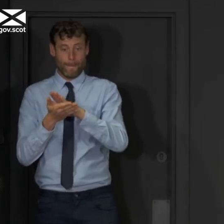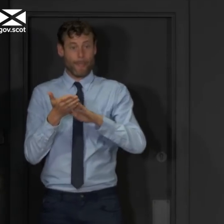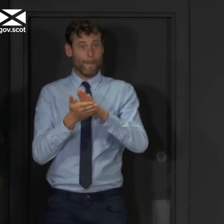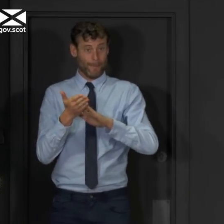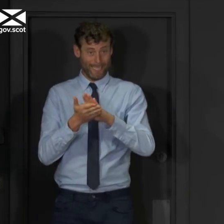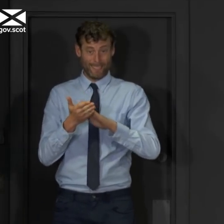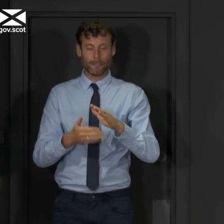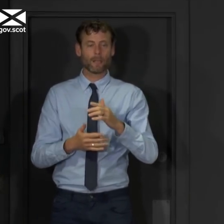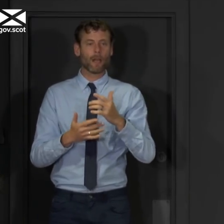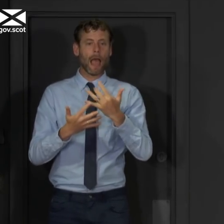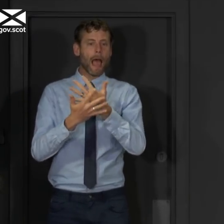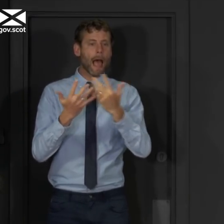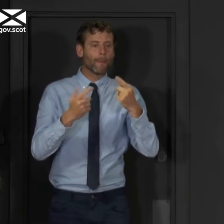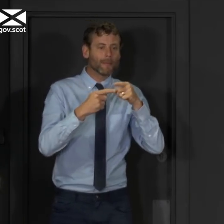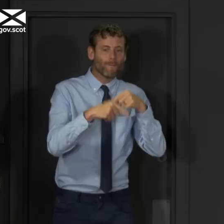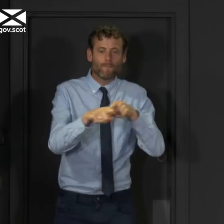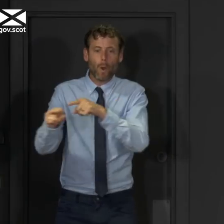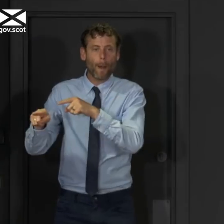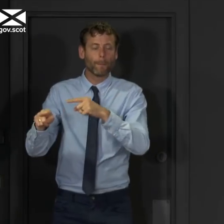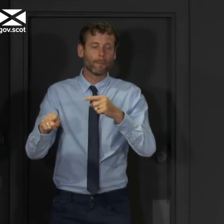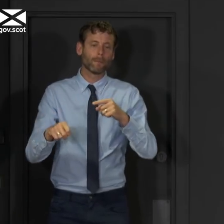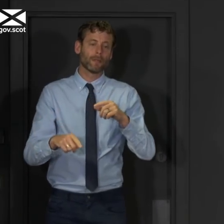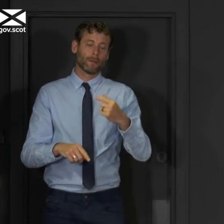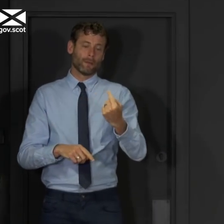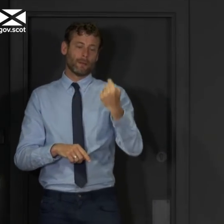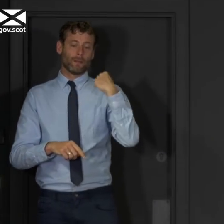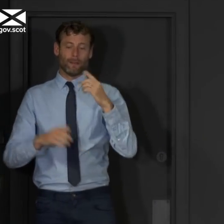We will publish more detailed data on Test and Protect in the weeks ahead, because it